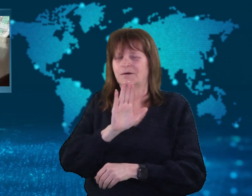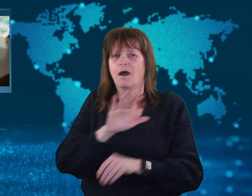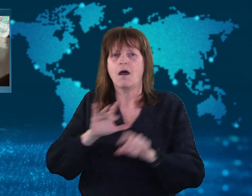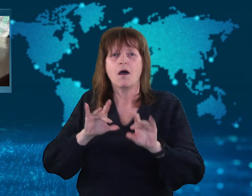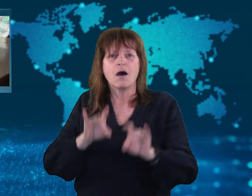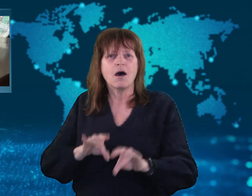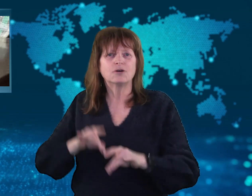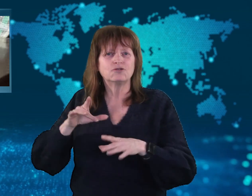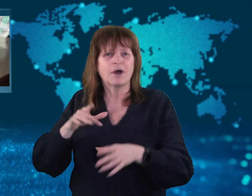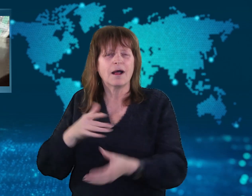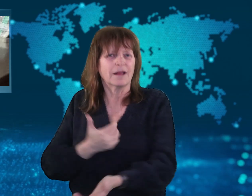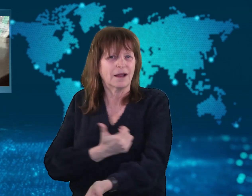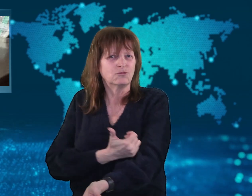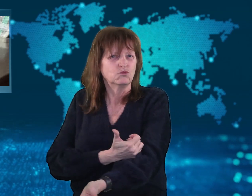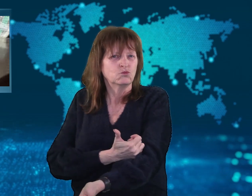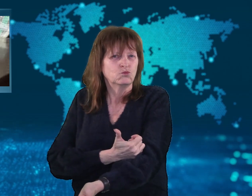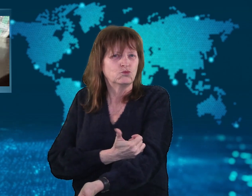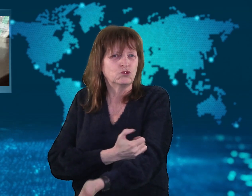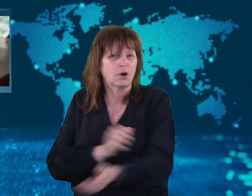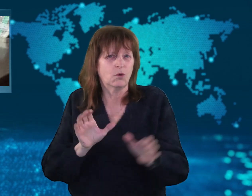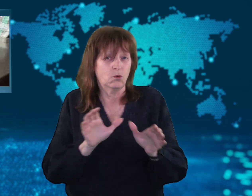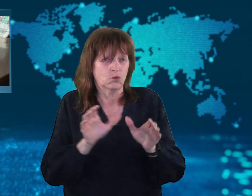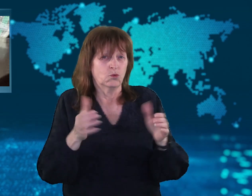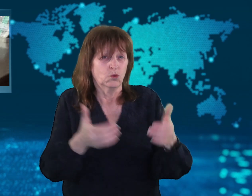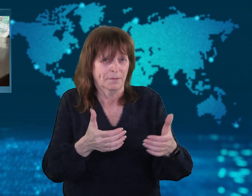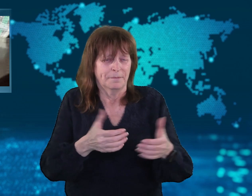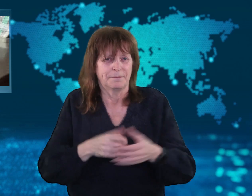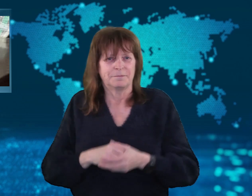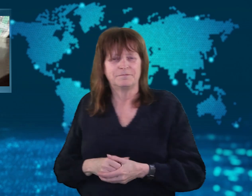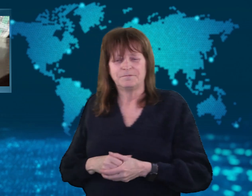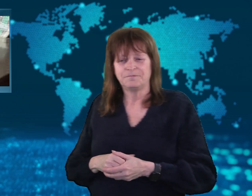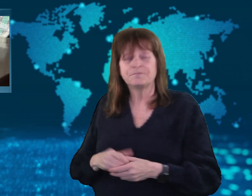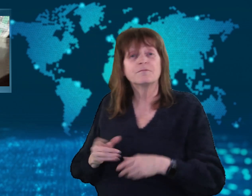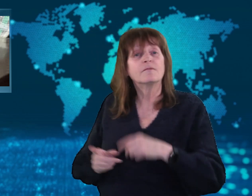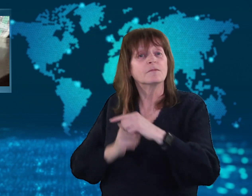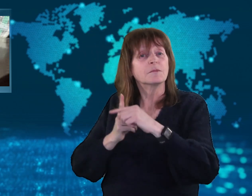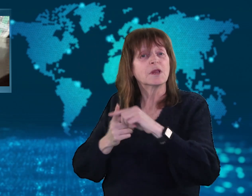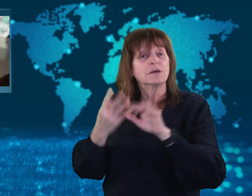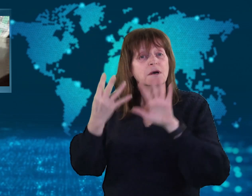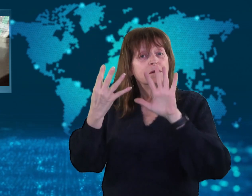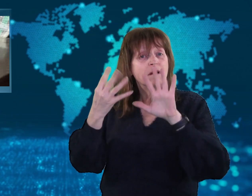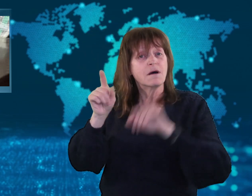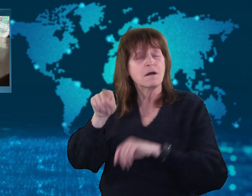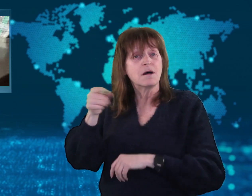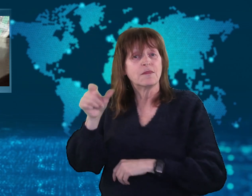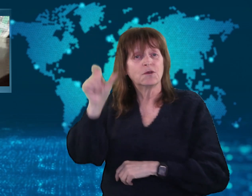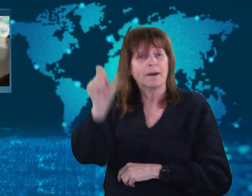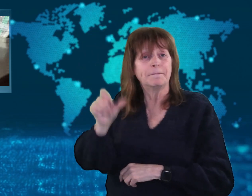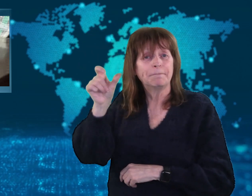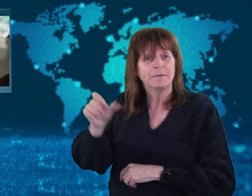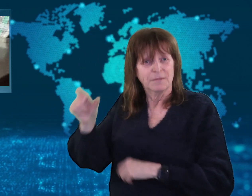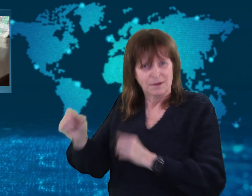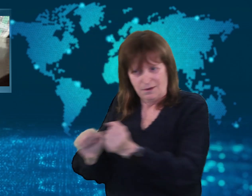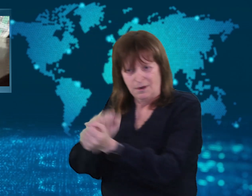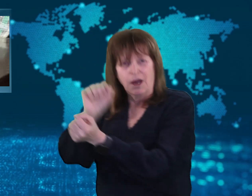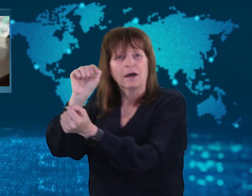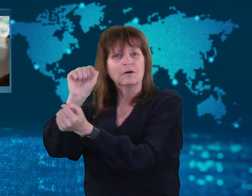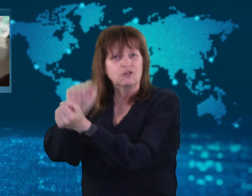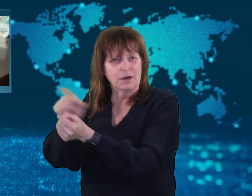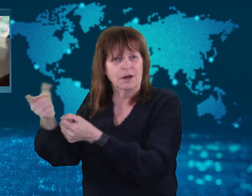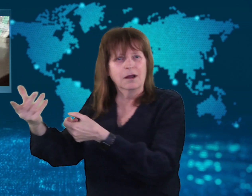Nine other people were arrested in connection to the cocaine.